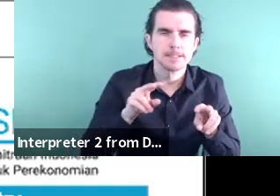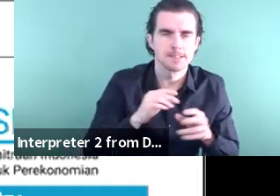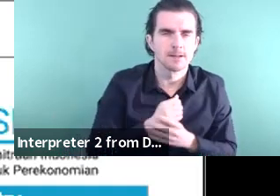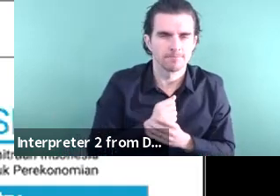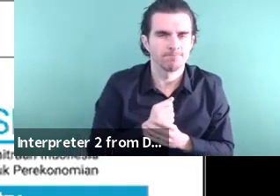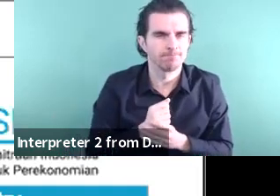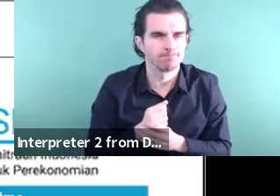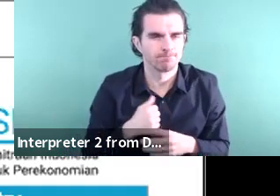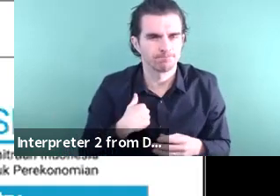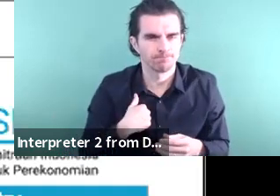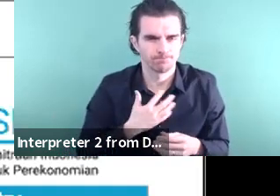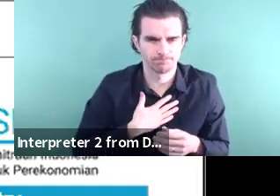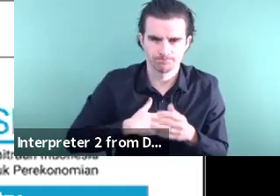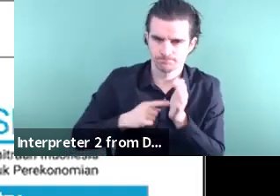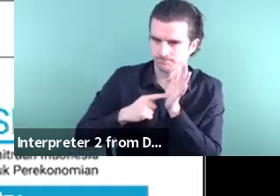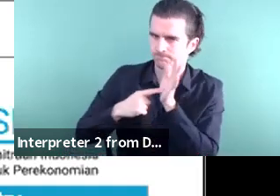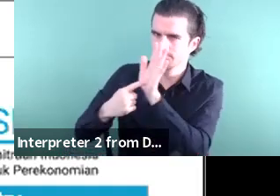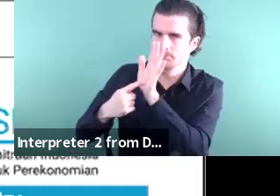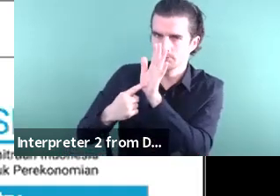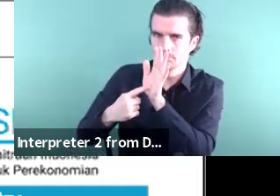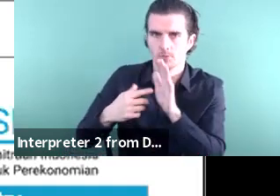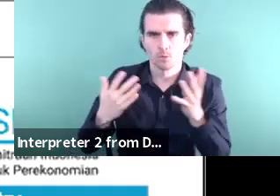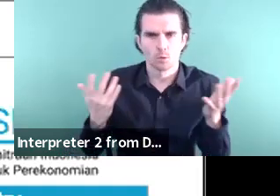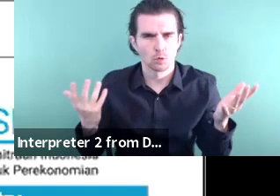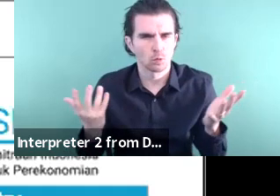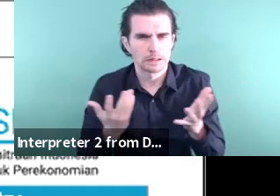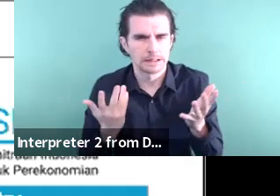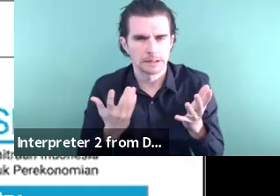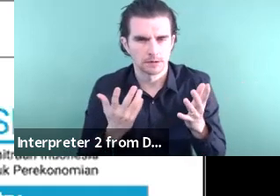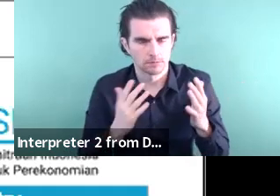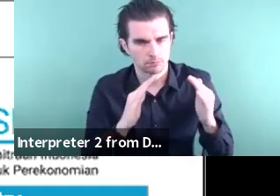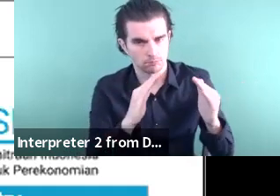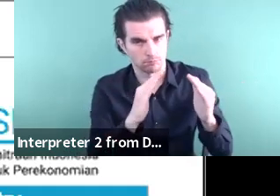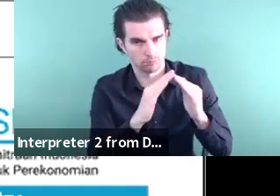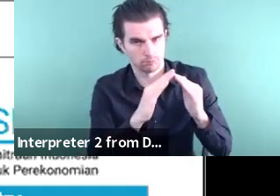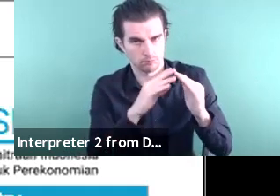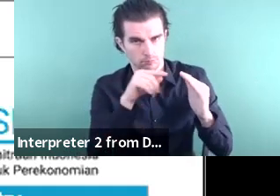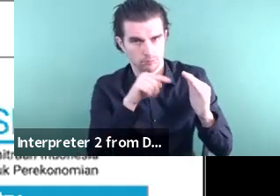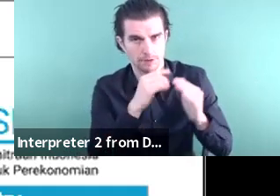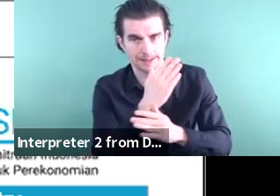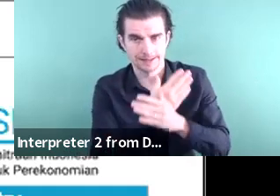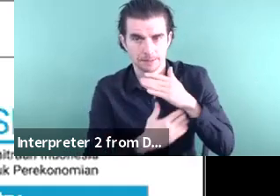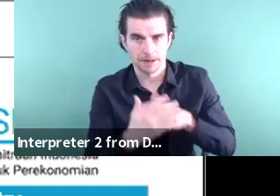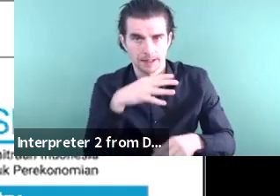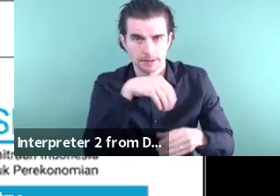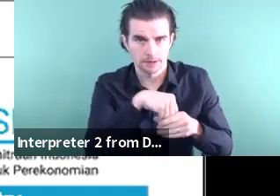we have another related to the Indonesia presentation so back to you both